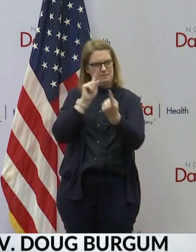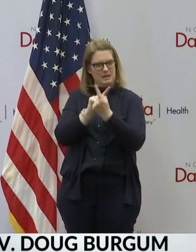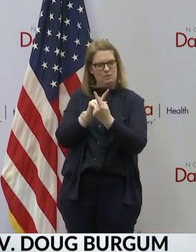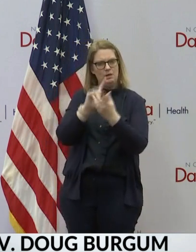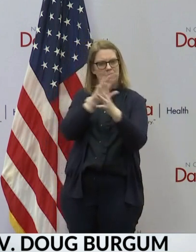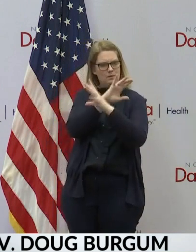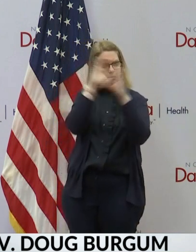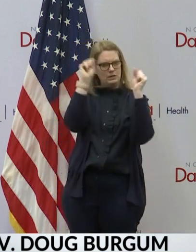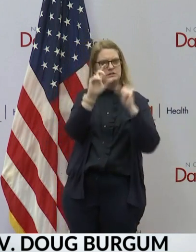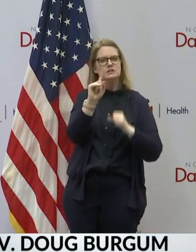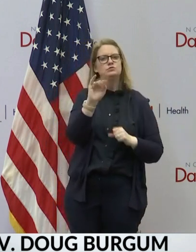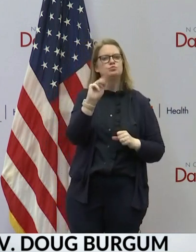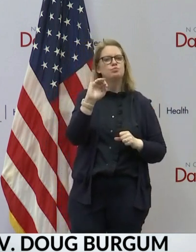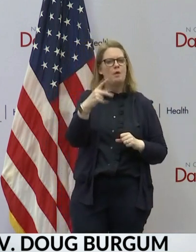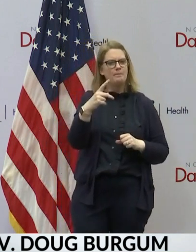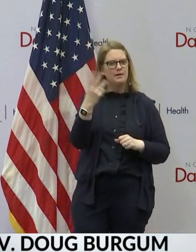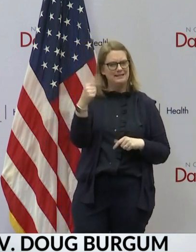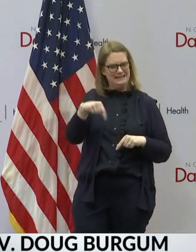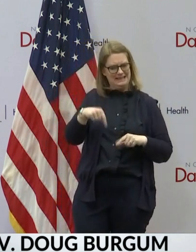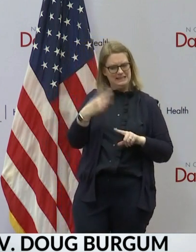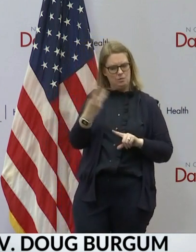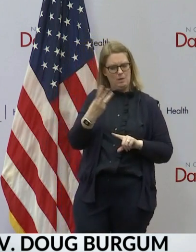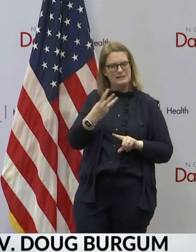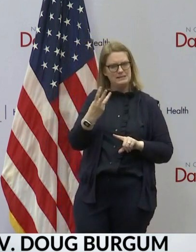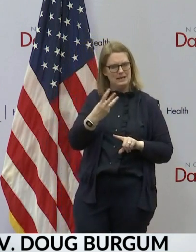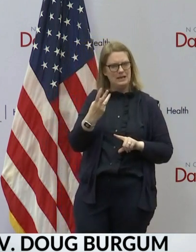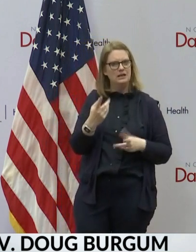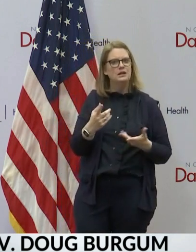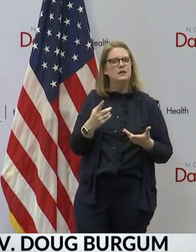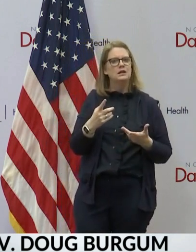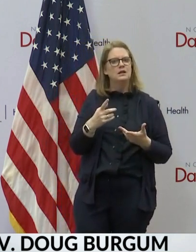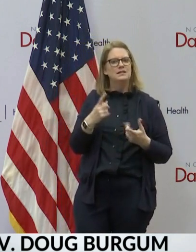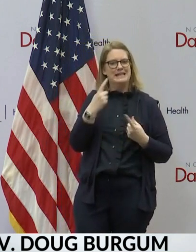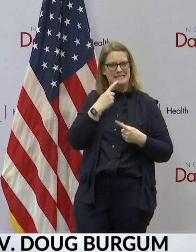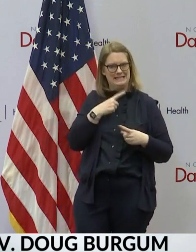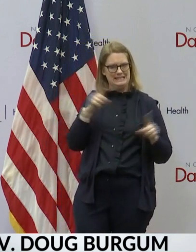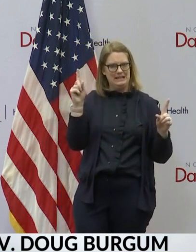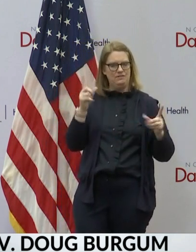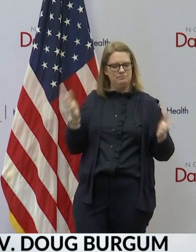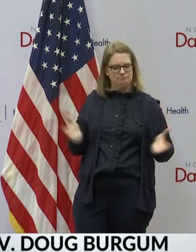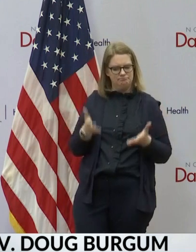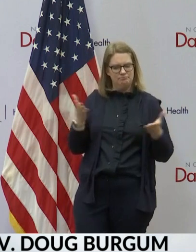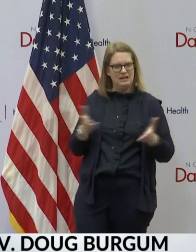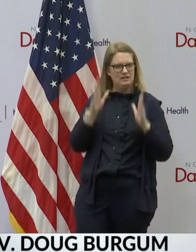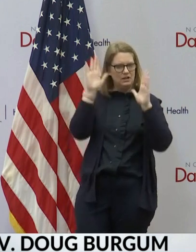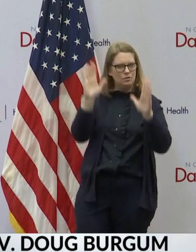OR ASCENCIA. THE NEXT TOPIC, SOME OF YOU MAY HAVE HEARD I'VE BEEN INVITED TO MEET WITH PRESIDENT TRUMP ON